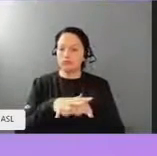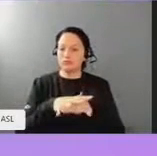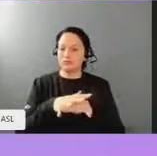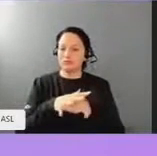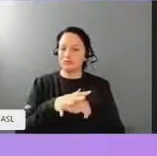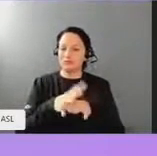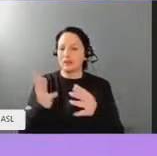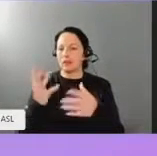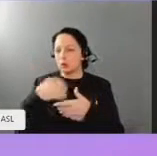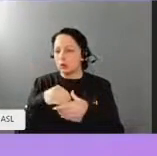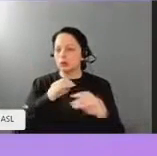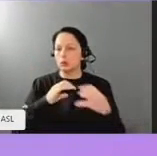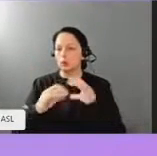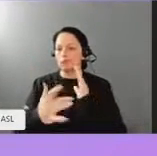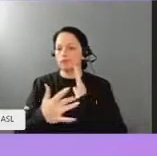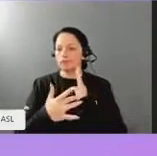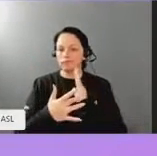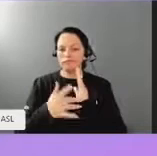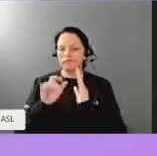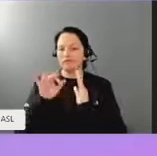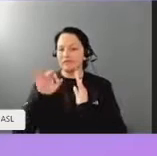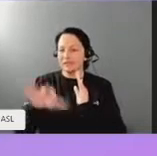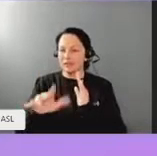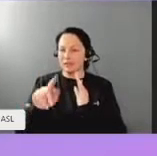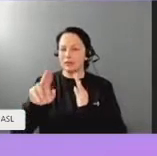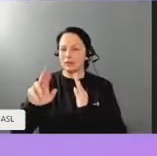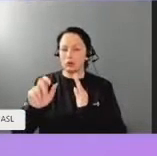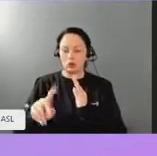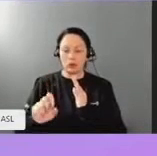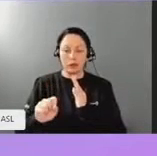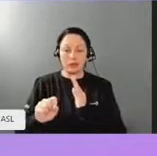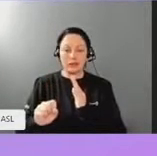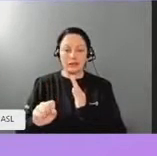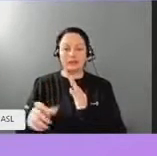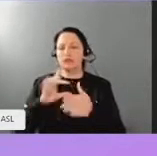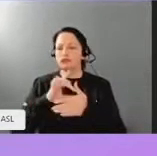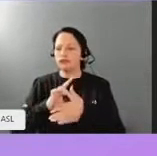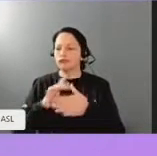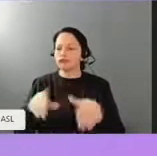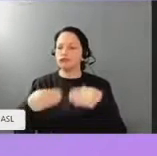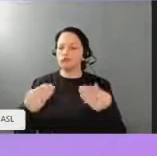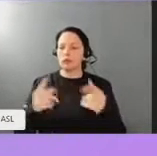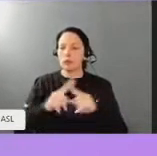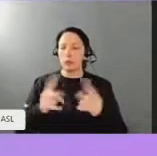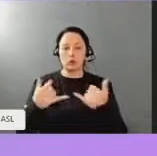about that. If you got into the involved speaker category you have integrated inclusive communication techniques, tips,